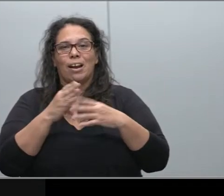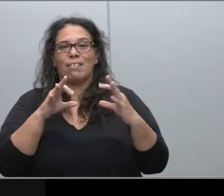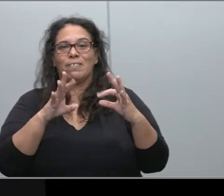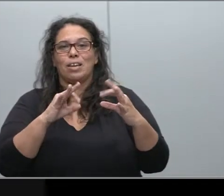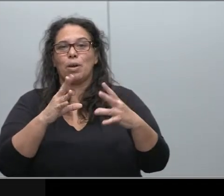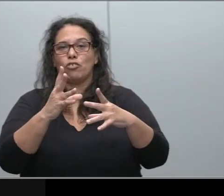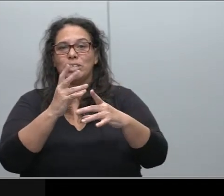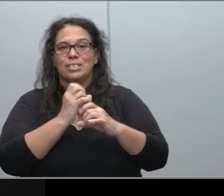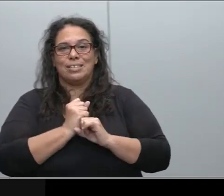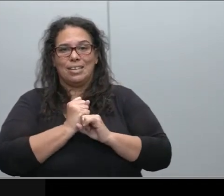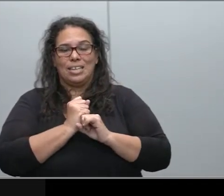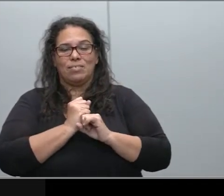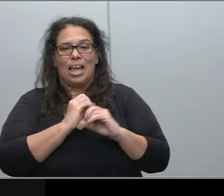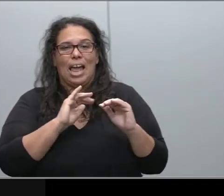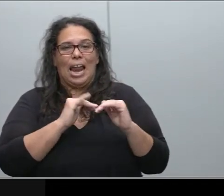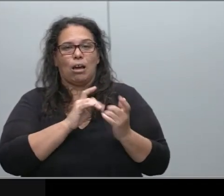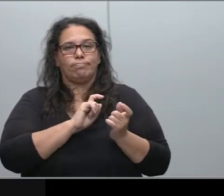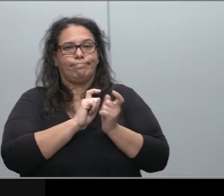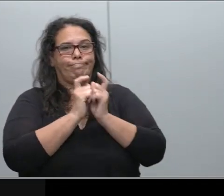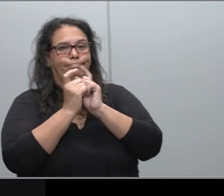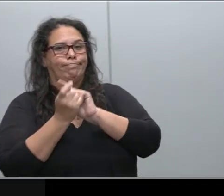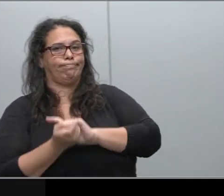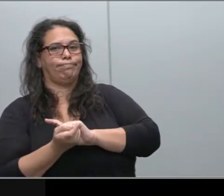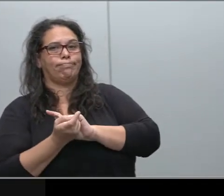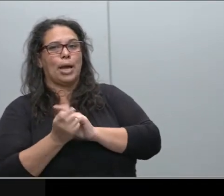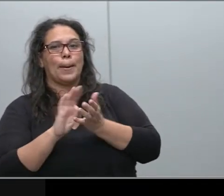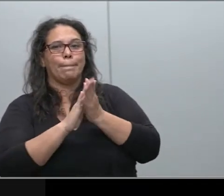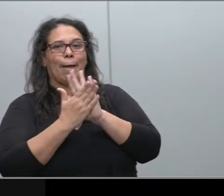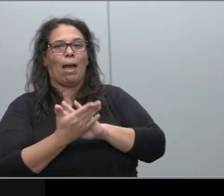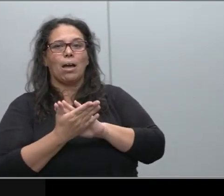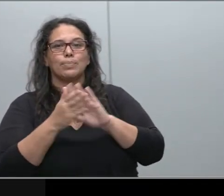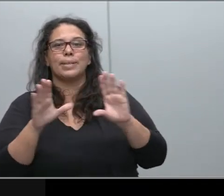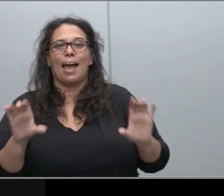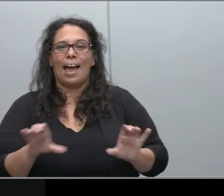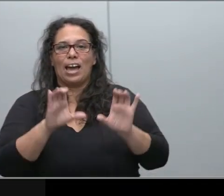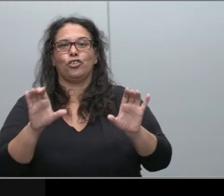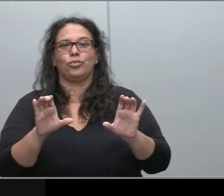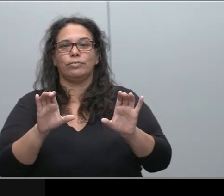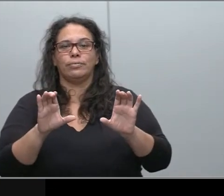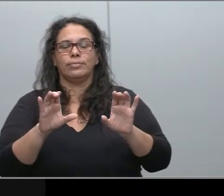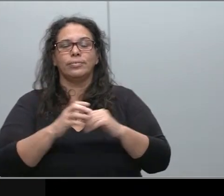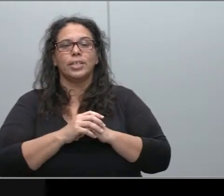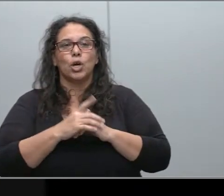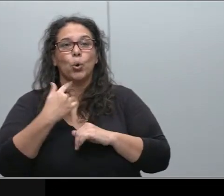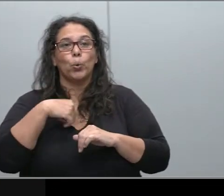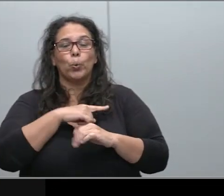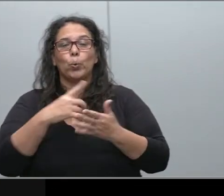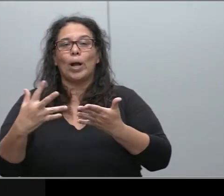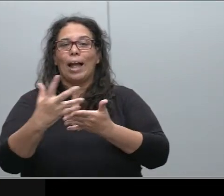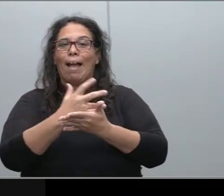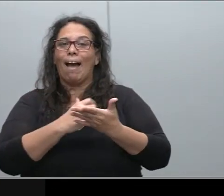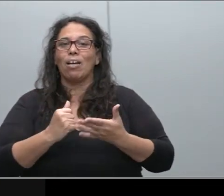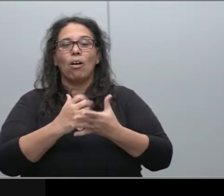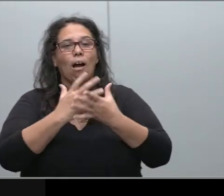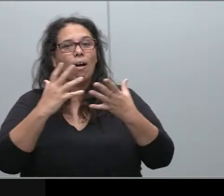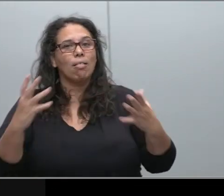You may have also heard during some of our board meetings and during the presentations that Dr. Simon has shared around SEL and the work that she's leading